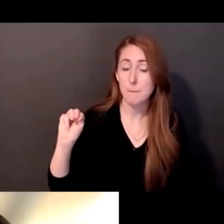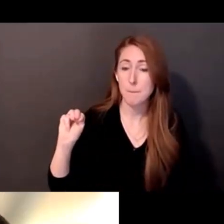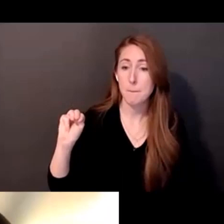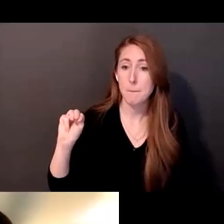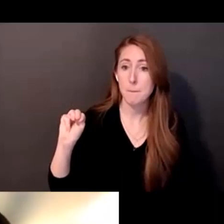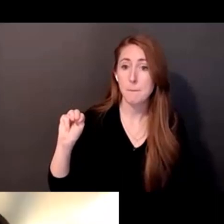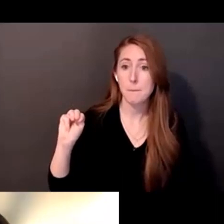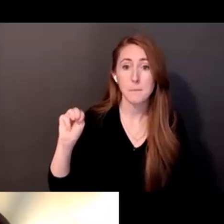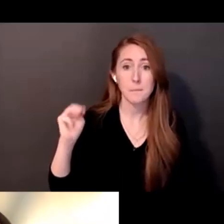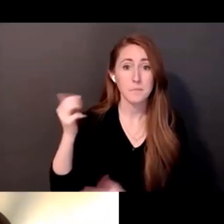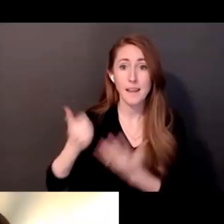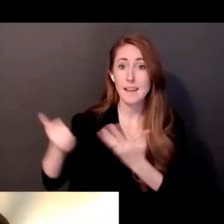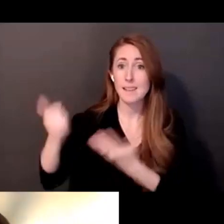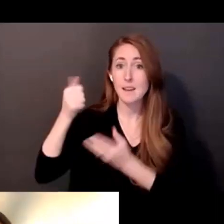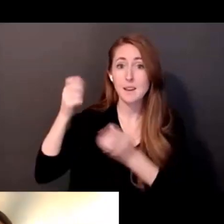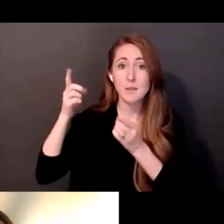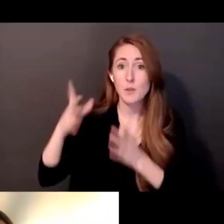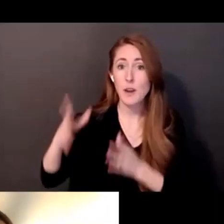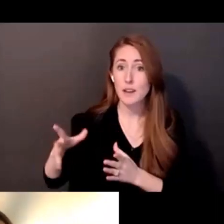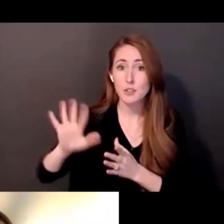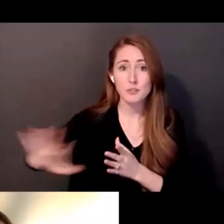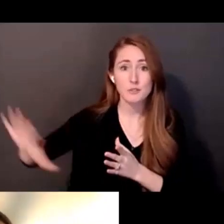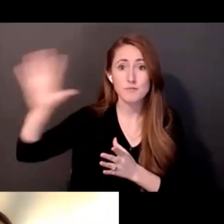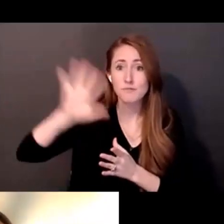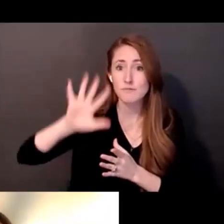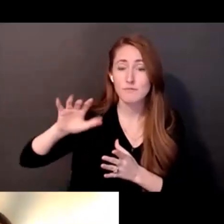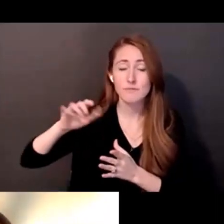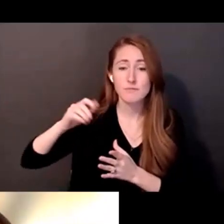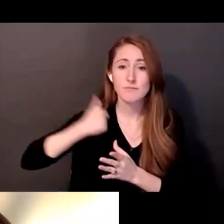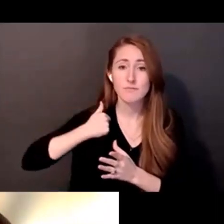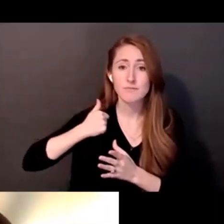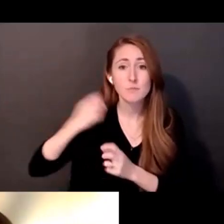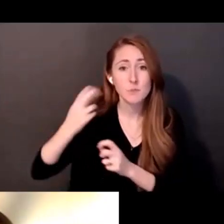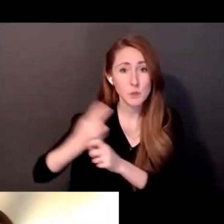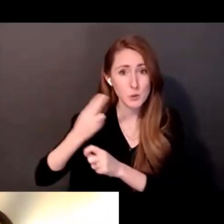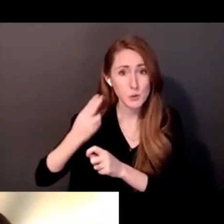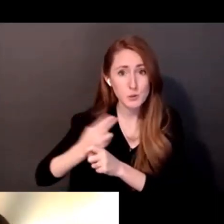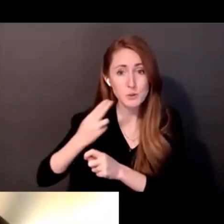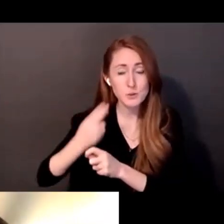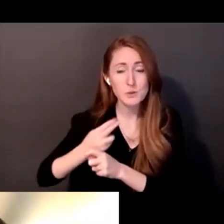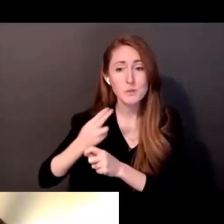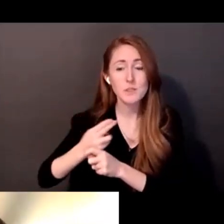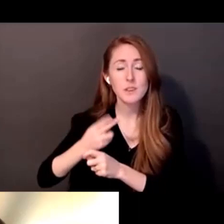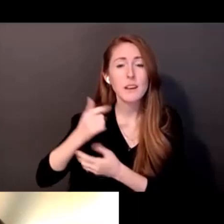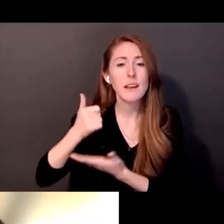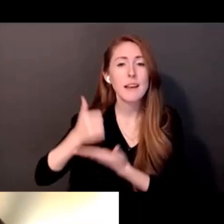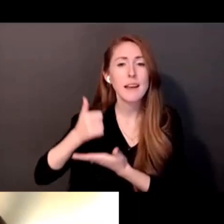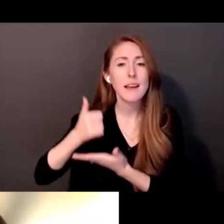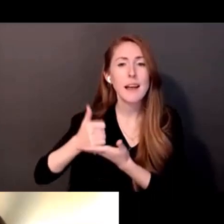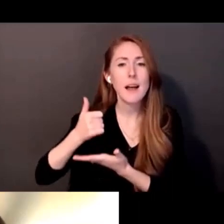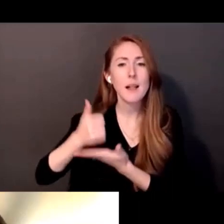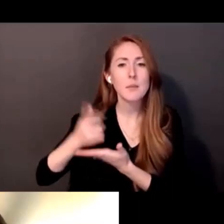by all the associations across Canada. It's a platform to help them during a health crisis